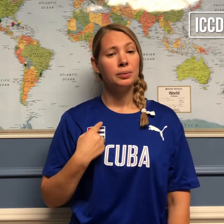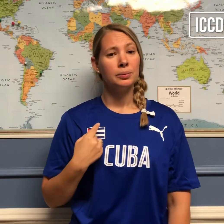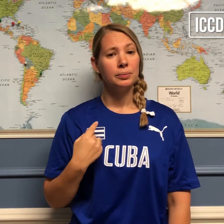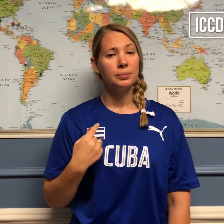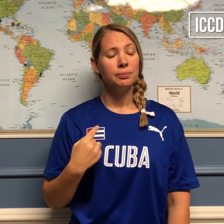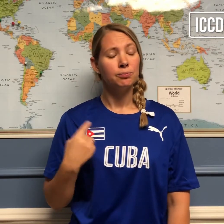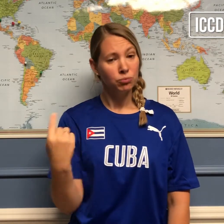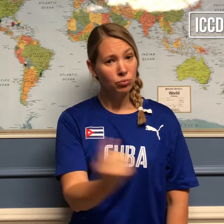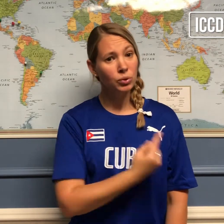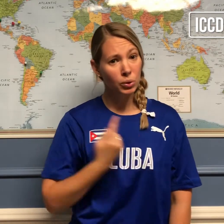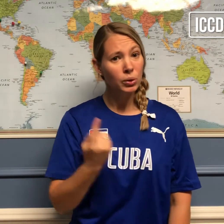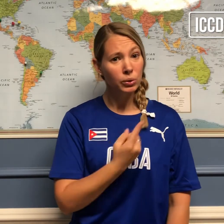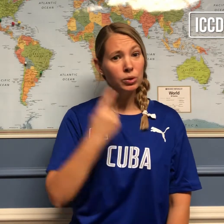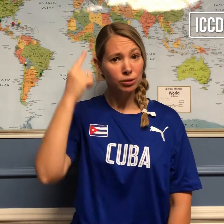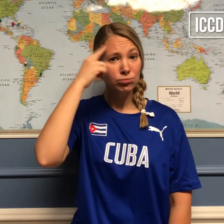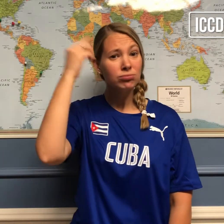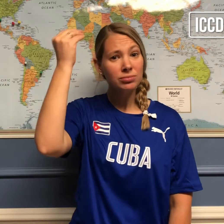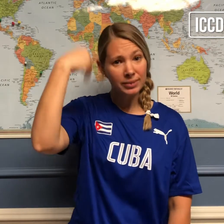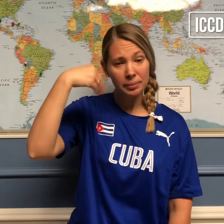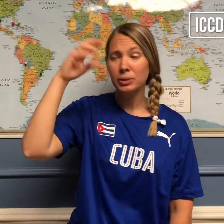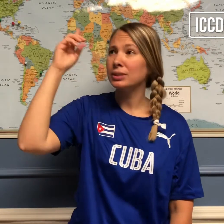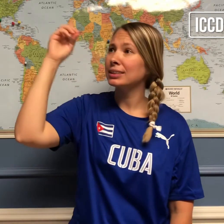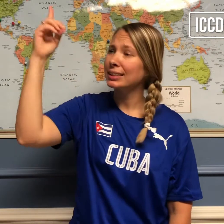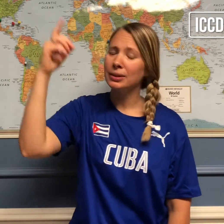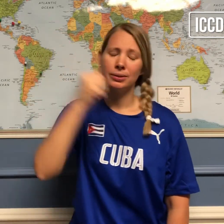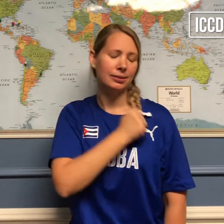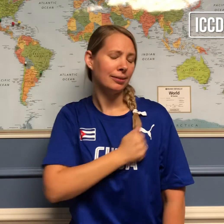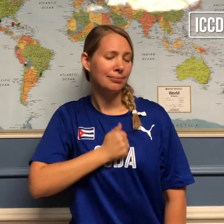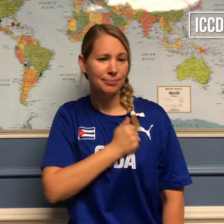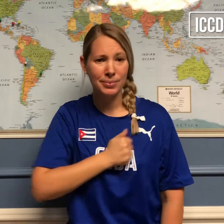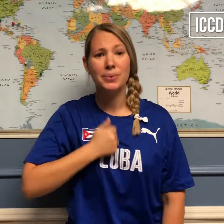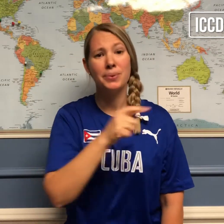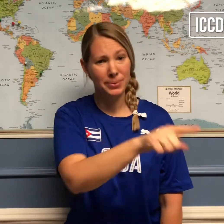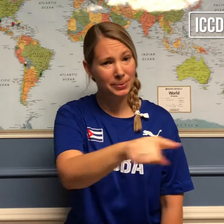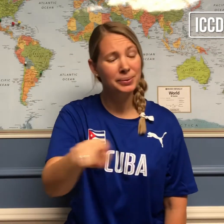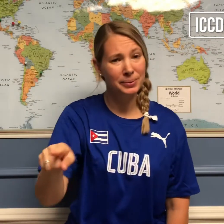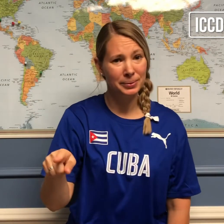We know that God loves you !